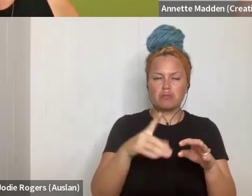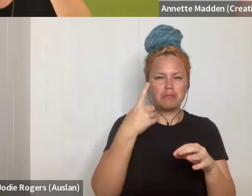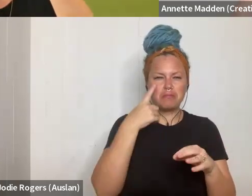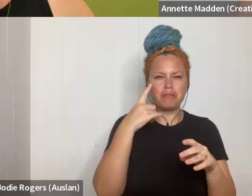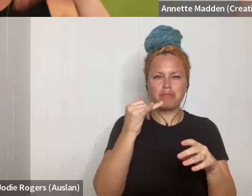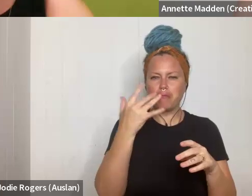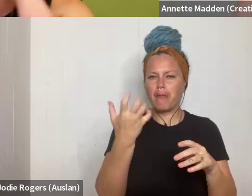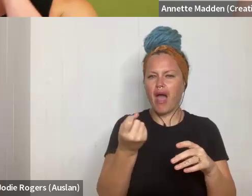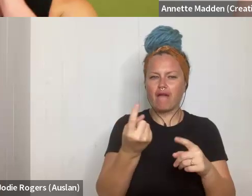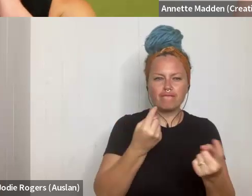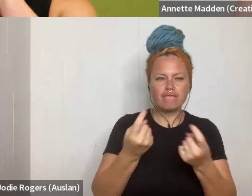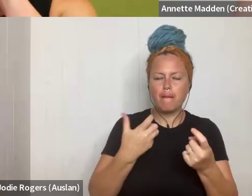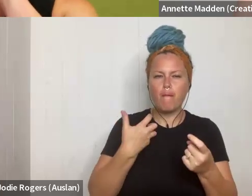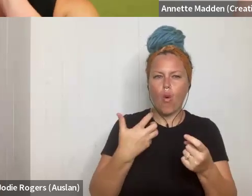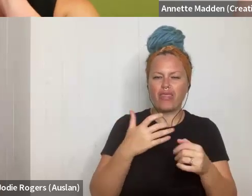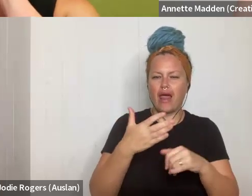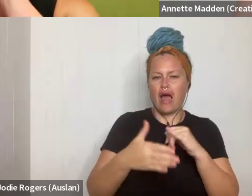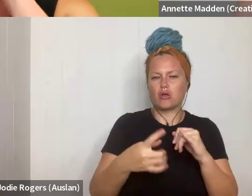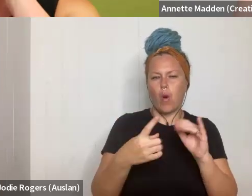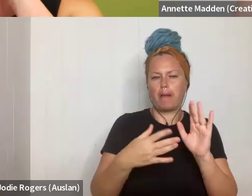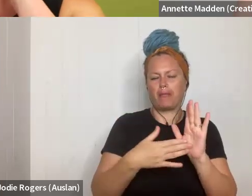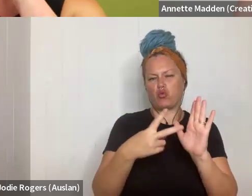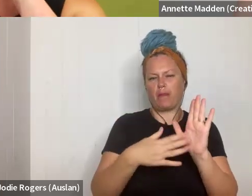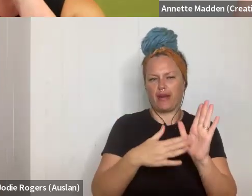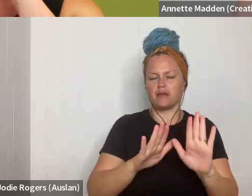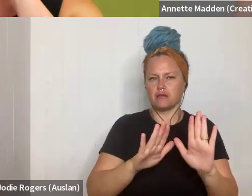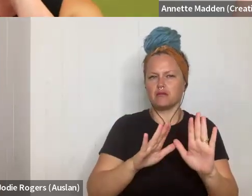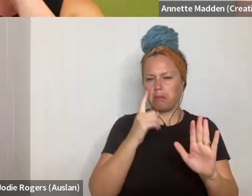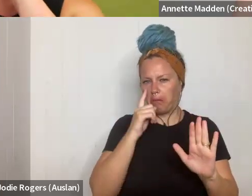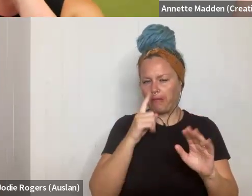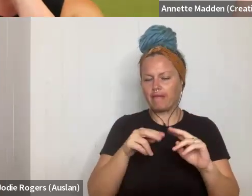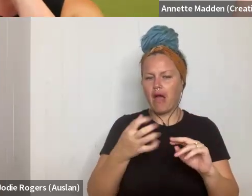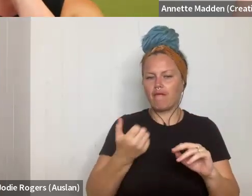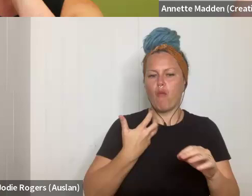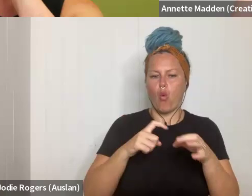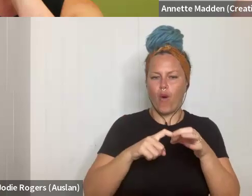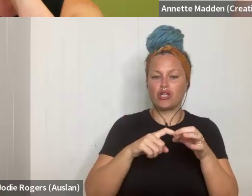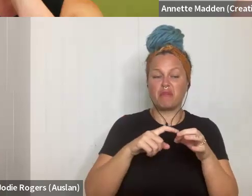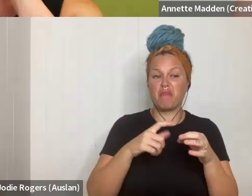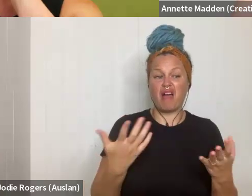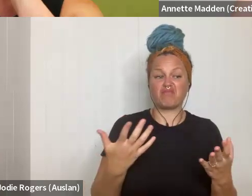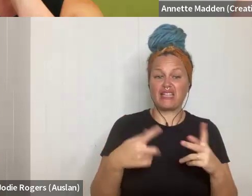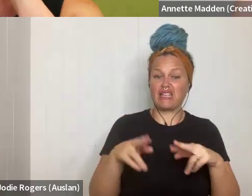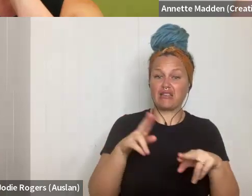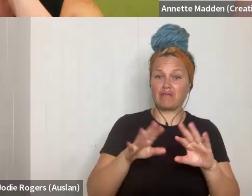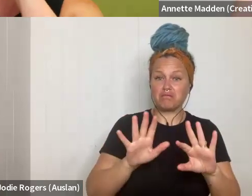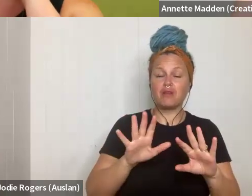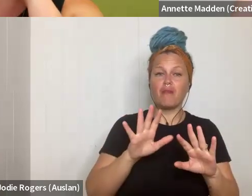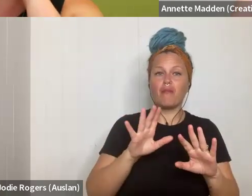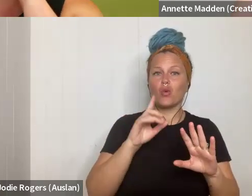If there are no more questions, we will just see if any final ones come through